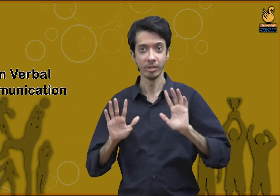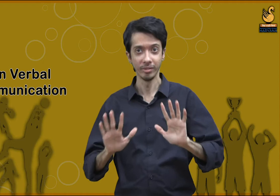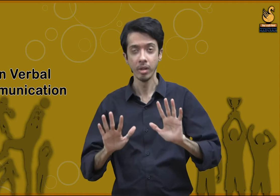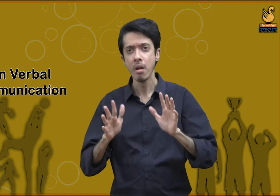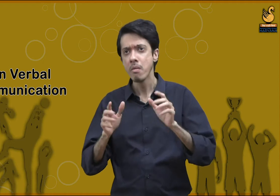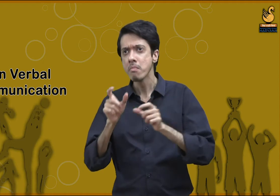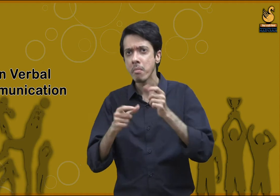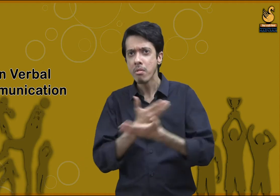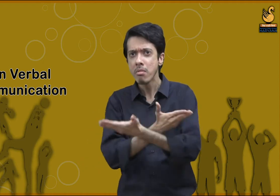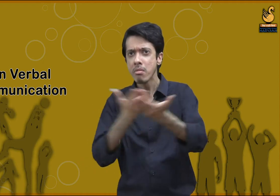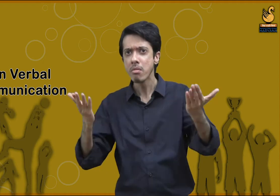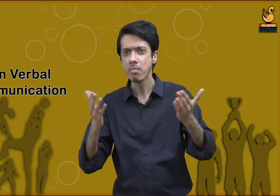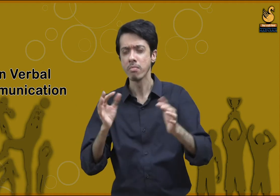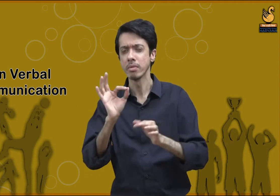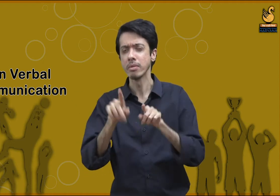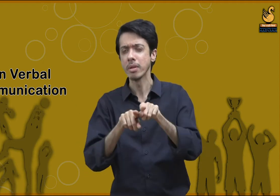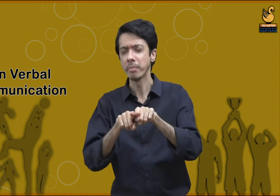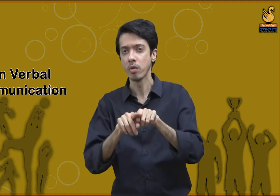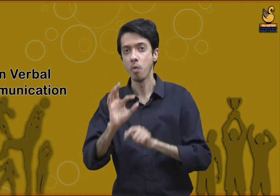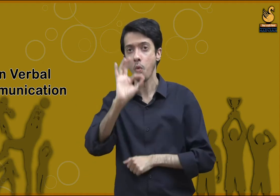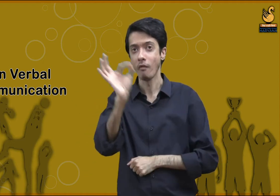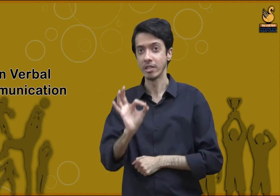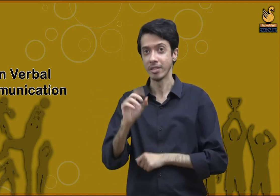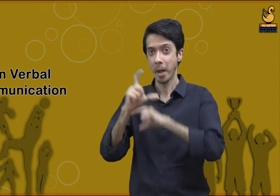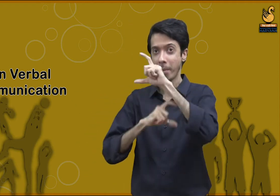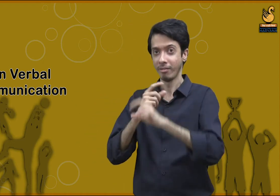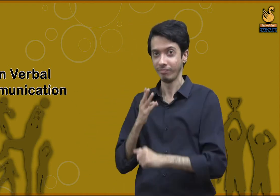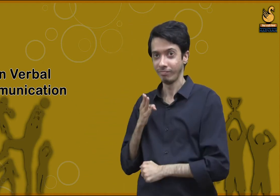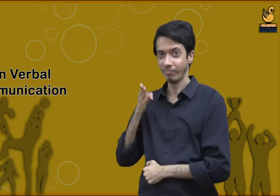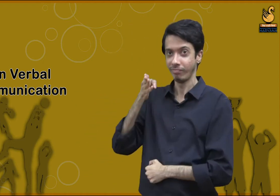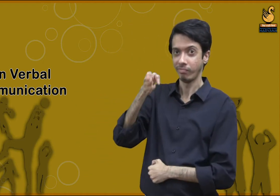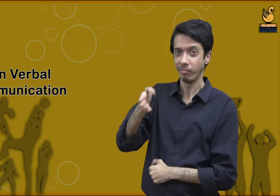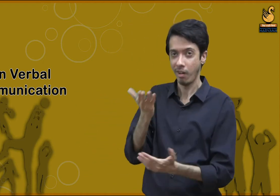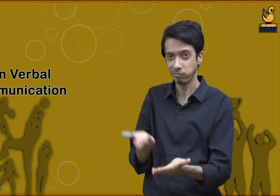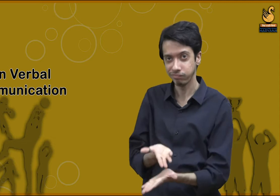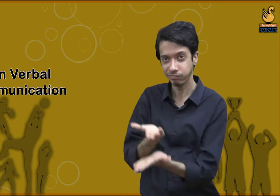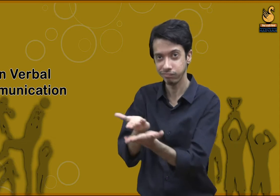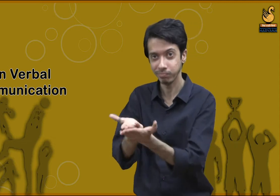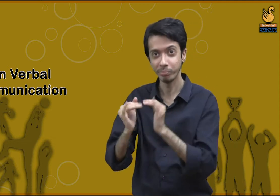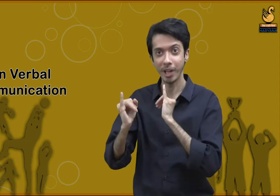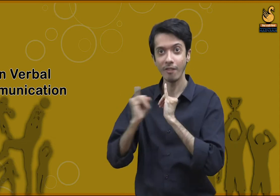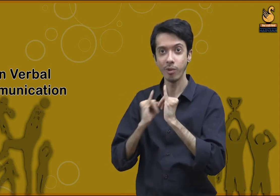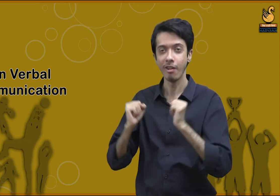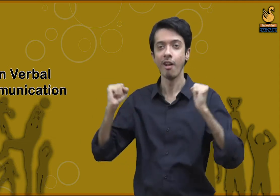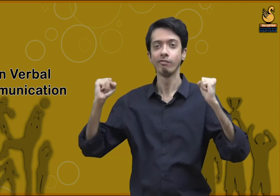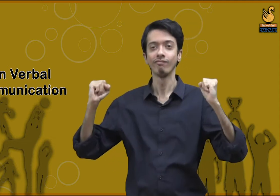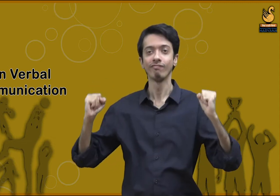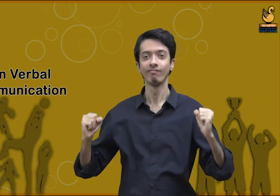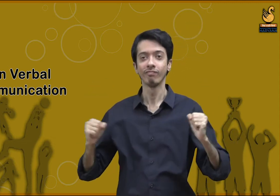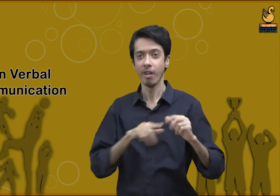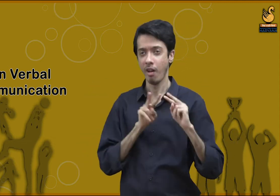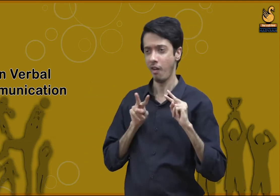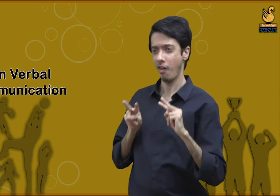For example, in a company when we go for an interview we make sure that we sit